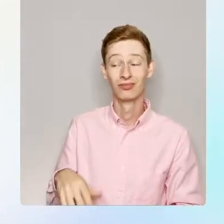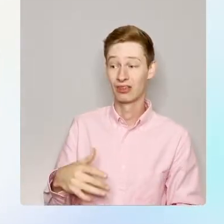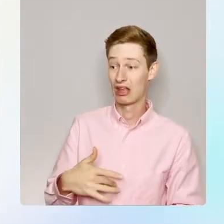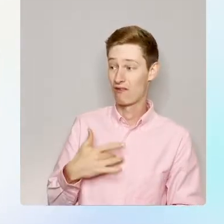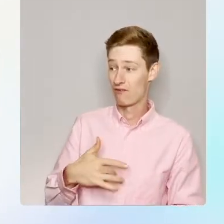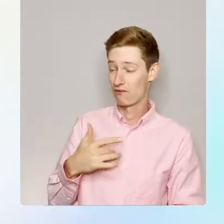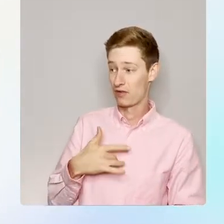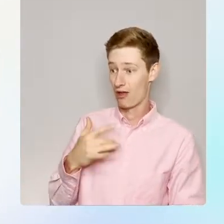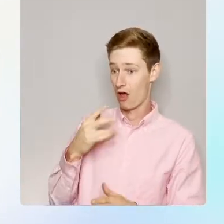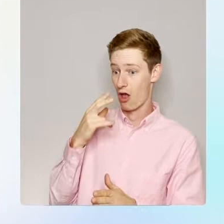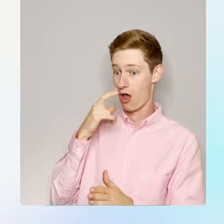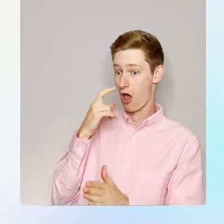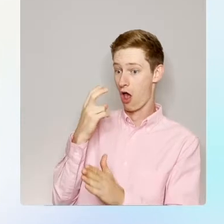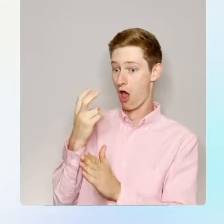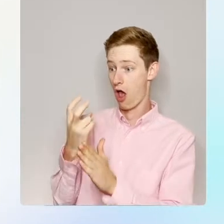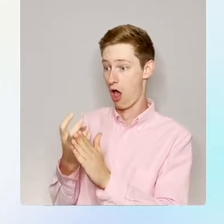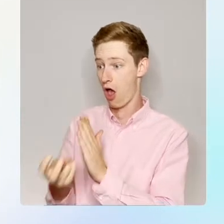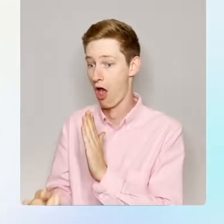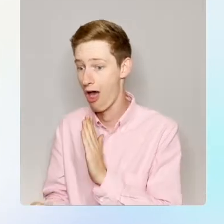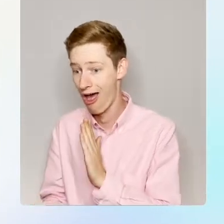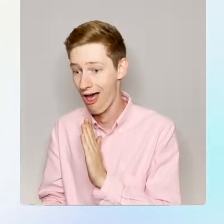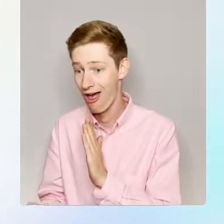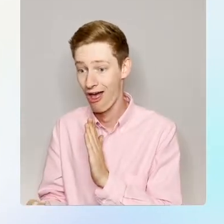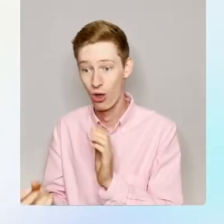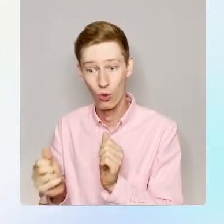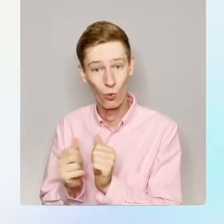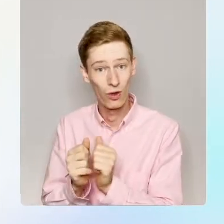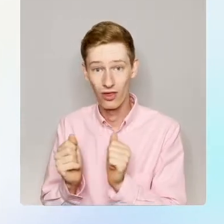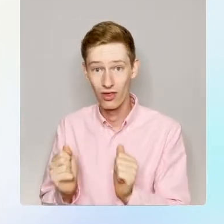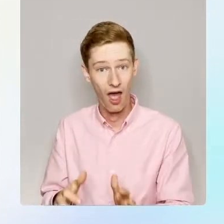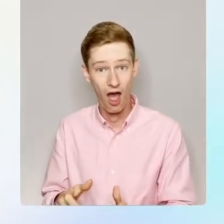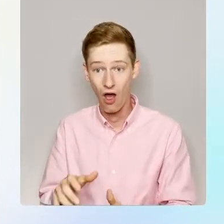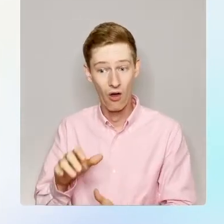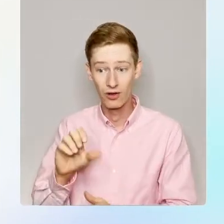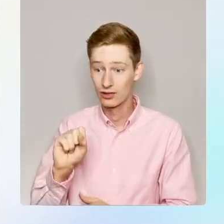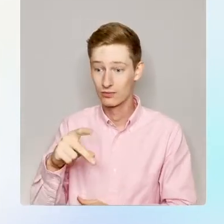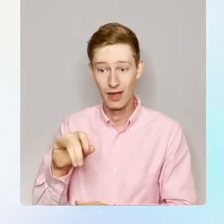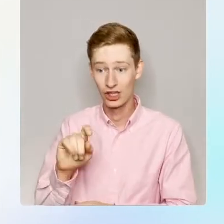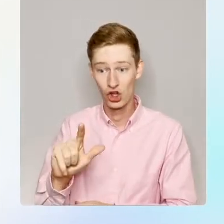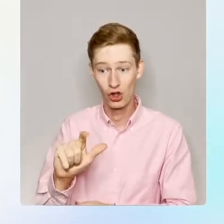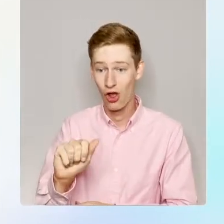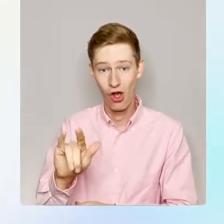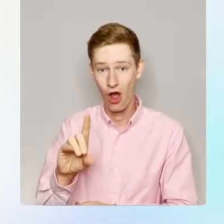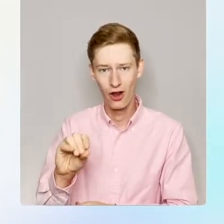The sense of externalization, when using non-Spatial Audio and VR is also poor,